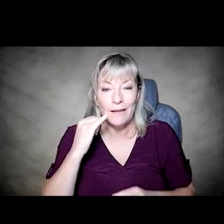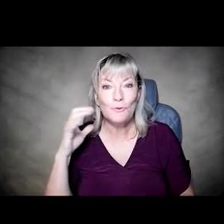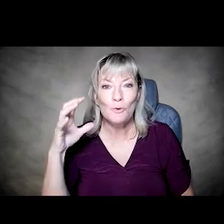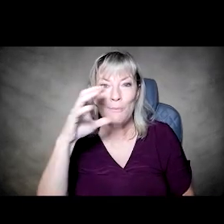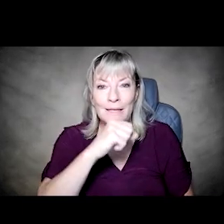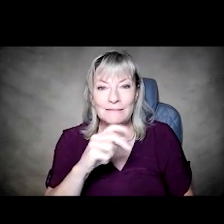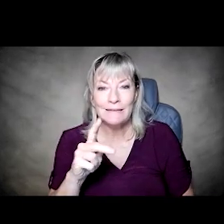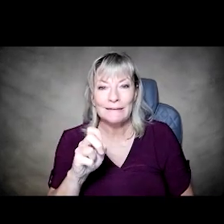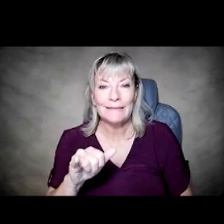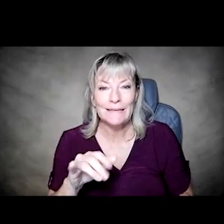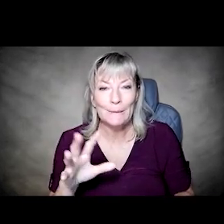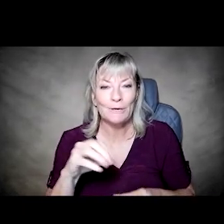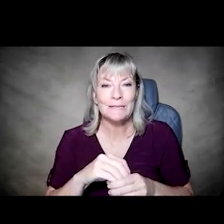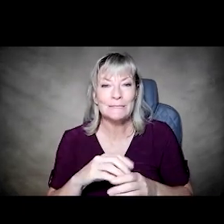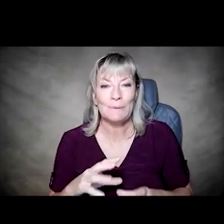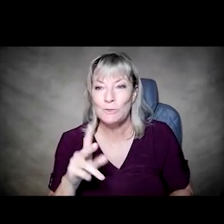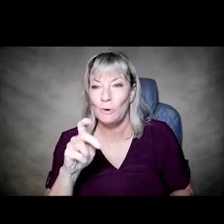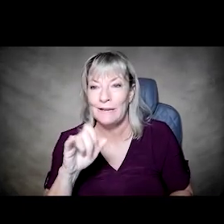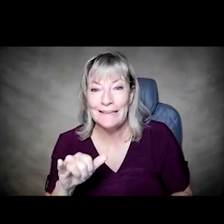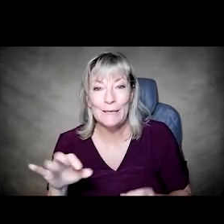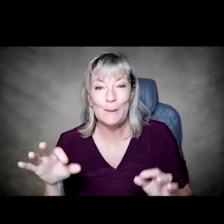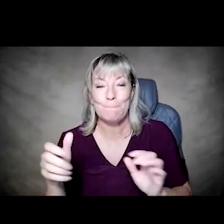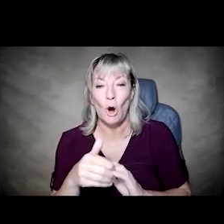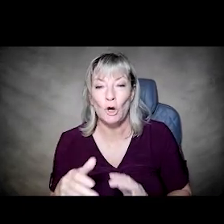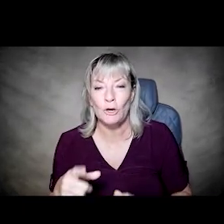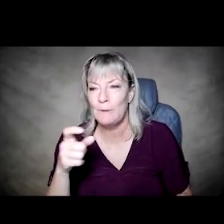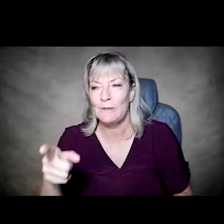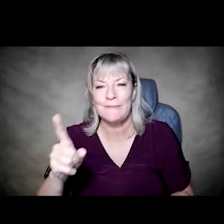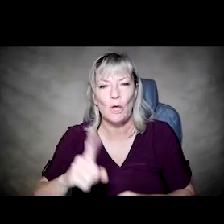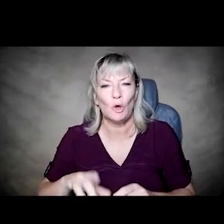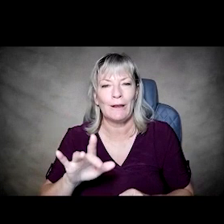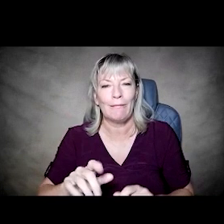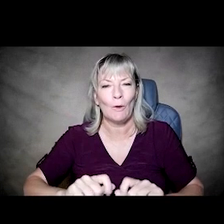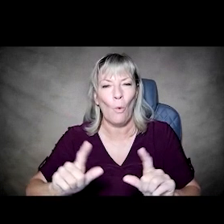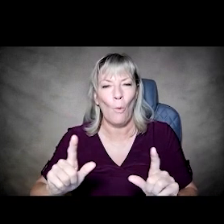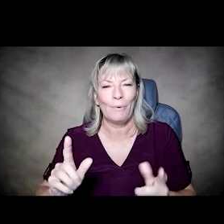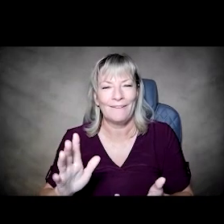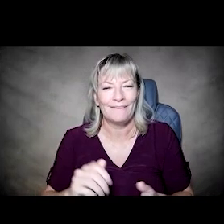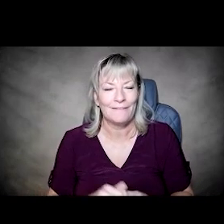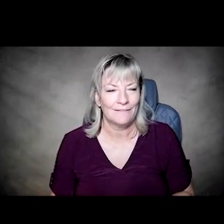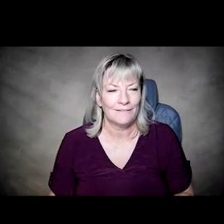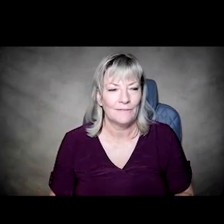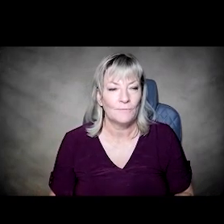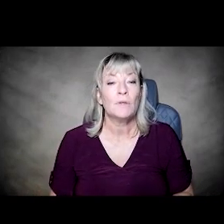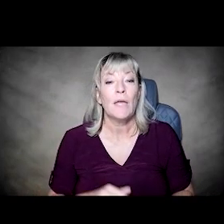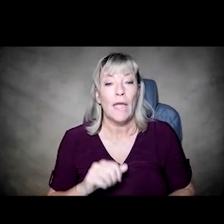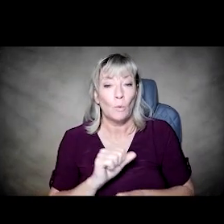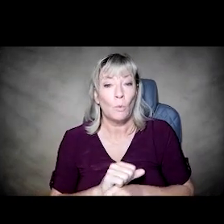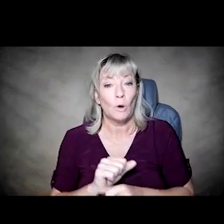or partners due to a form malfunction. And lastly, work with your developer to